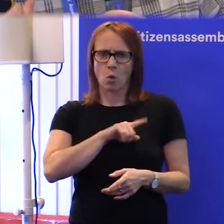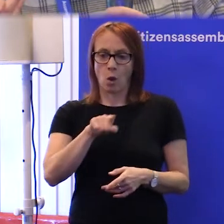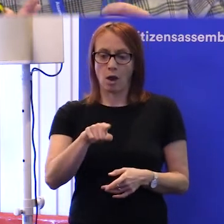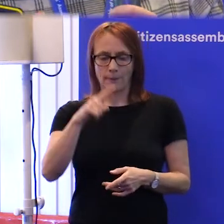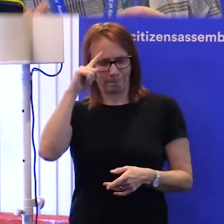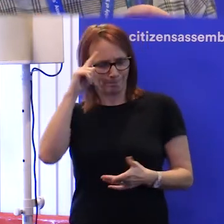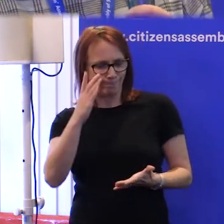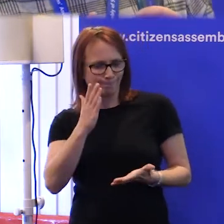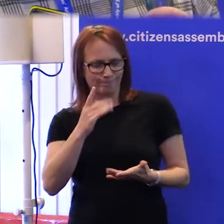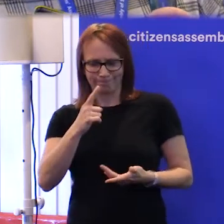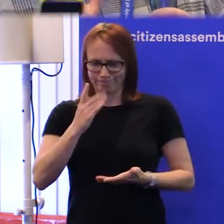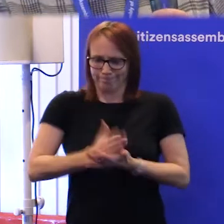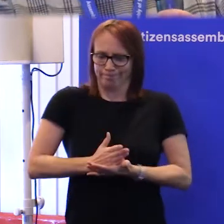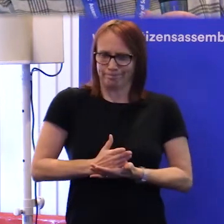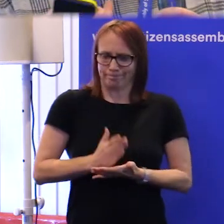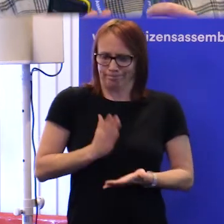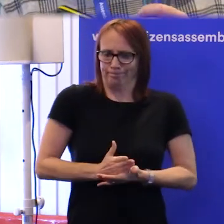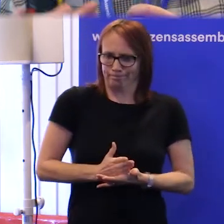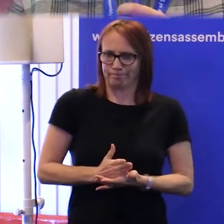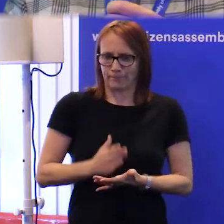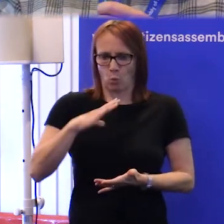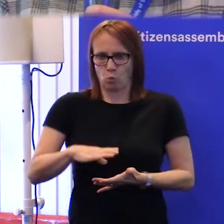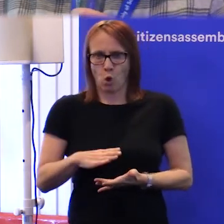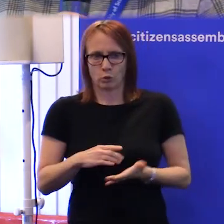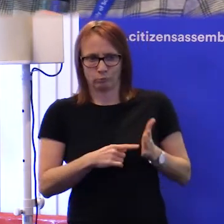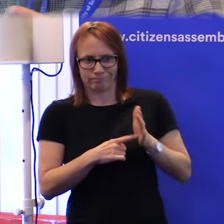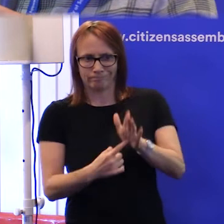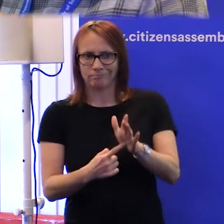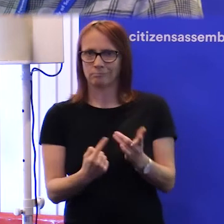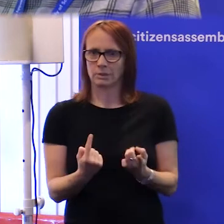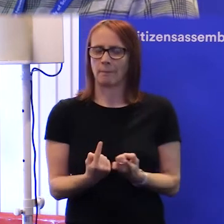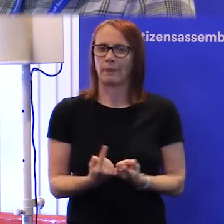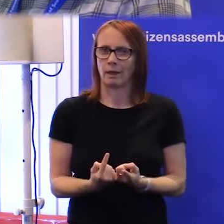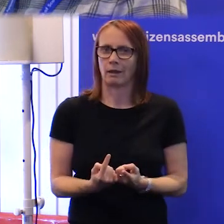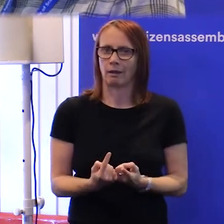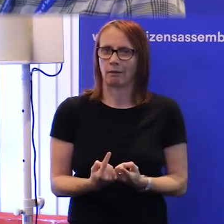in something they're there to present a case for one thing or another to you and